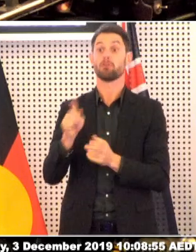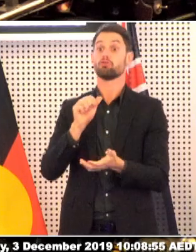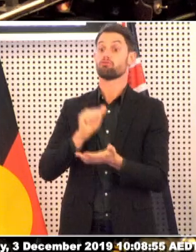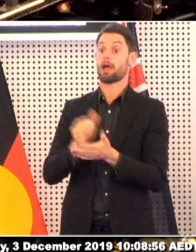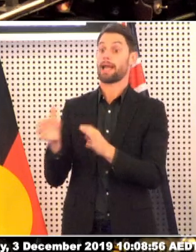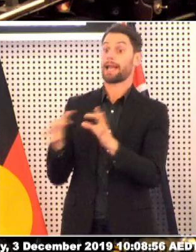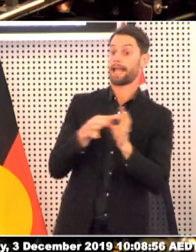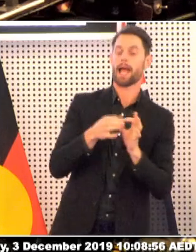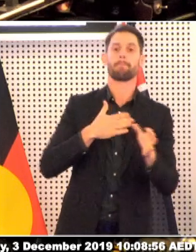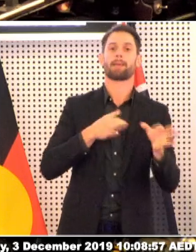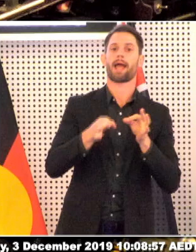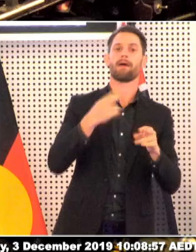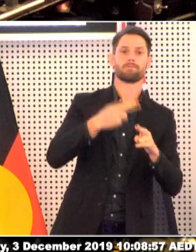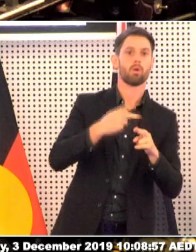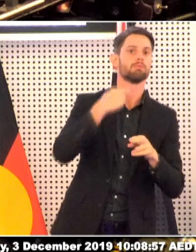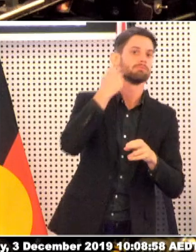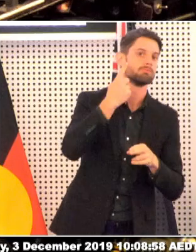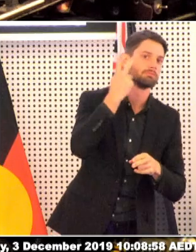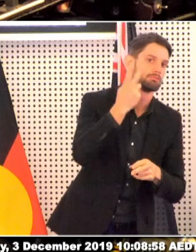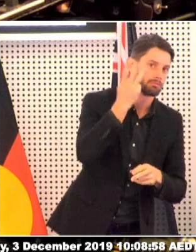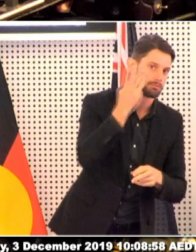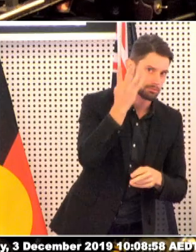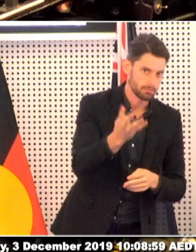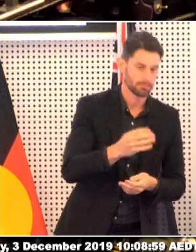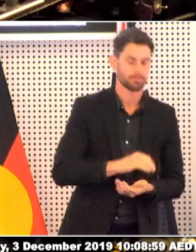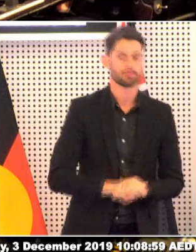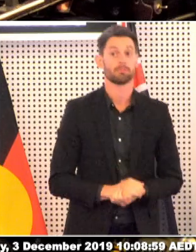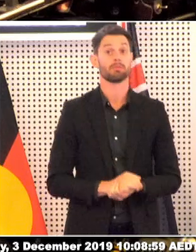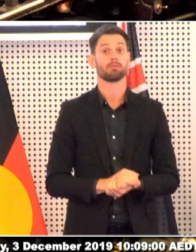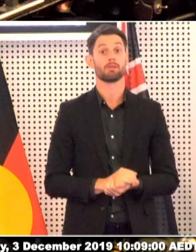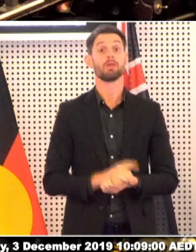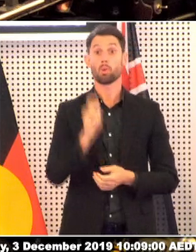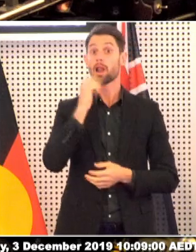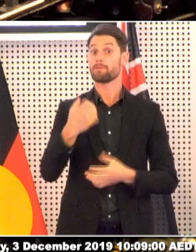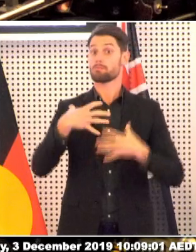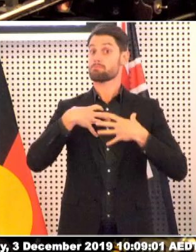We will, throughout this week, have witnesses who have lived experience of disability